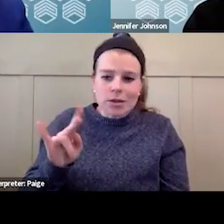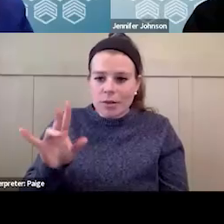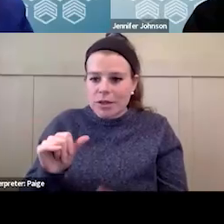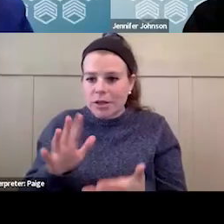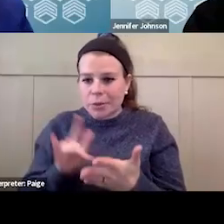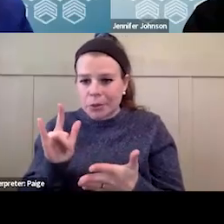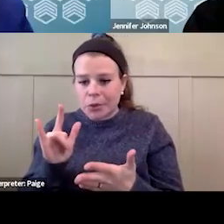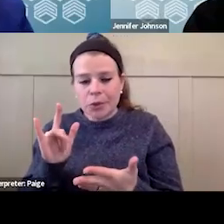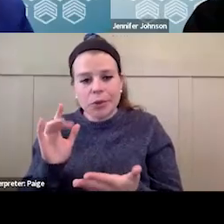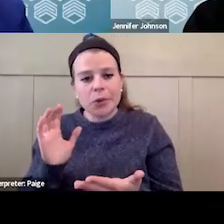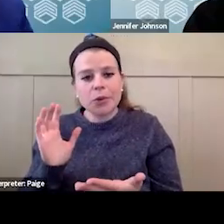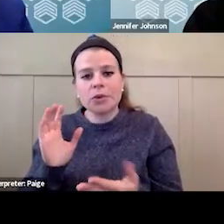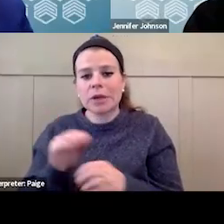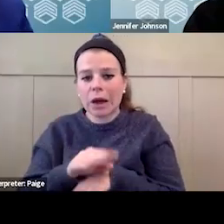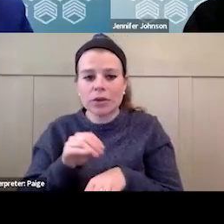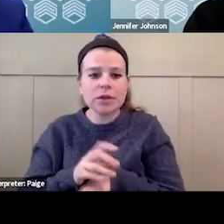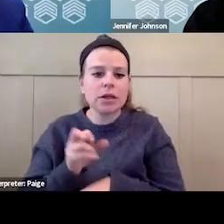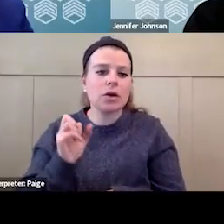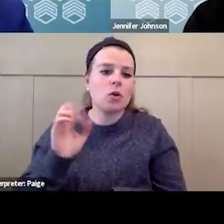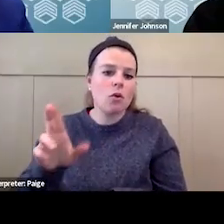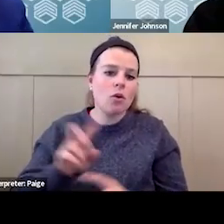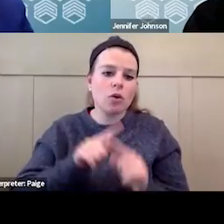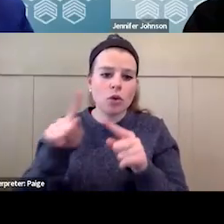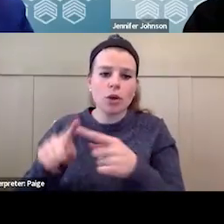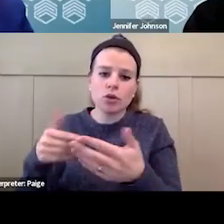neighborhood clubhouse, um, going to programs at their local library,